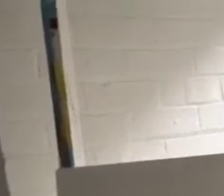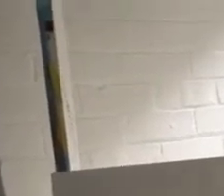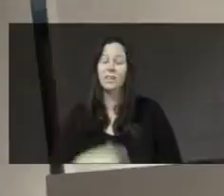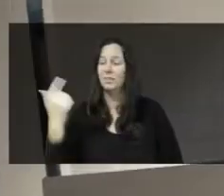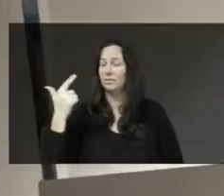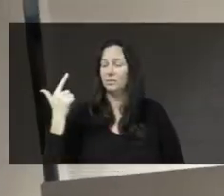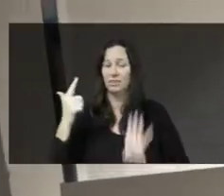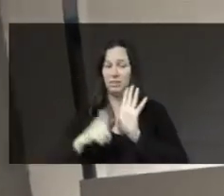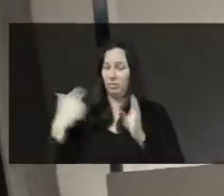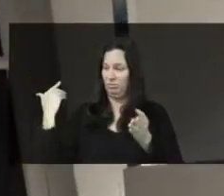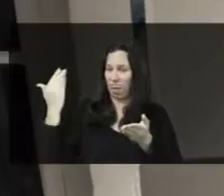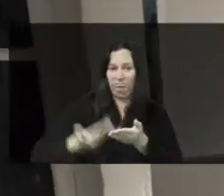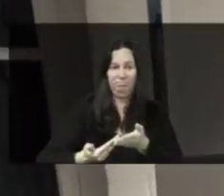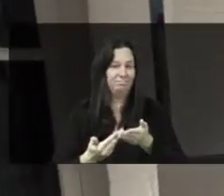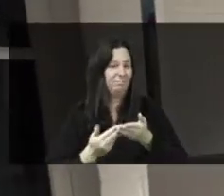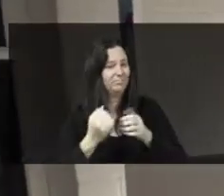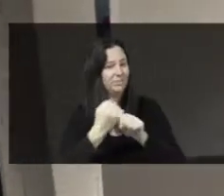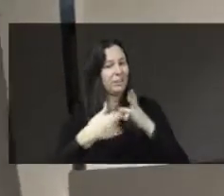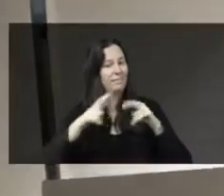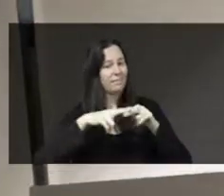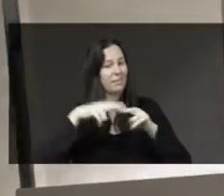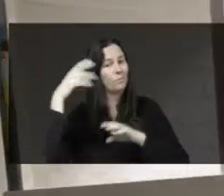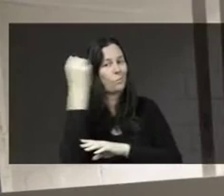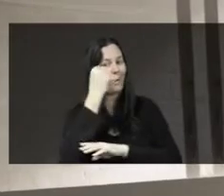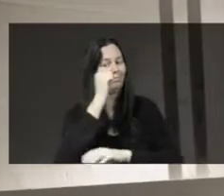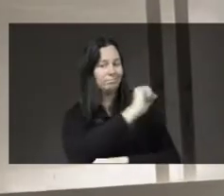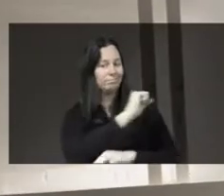It's 17 years since Geoff won his complaint with Telstra.